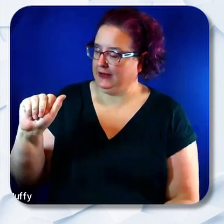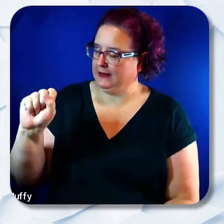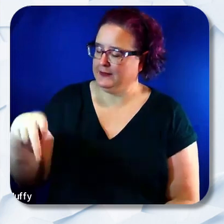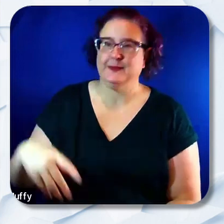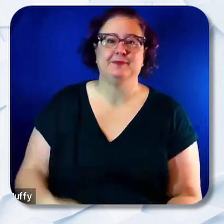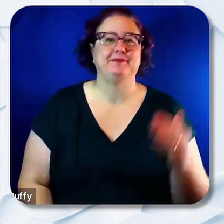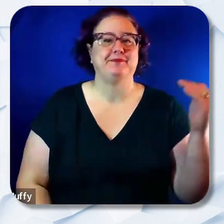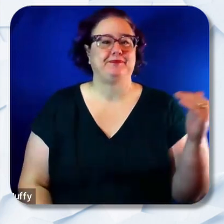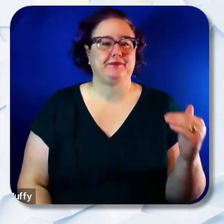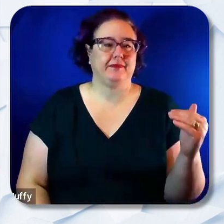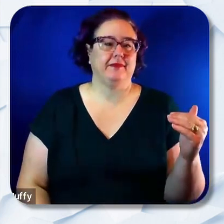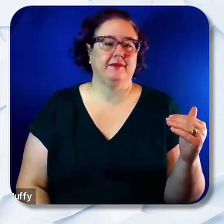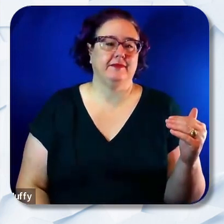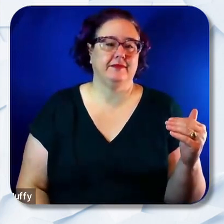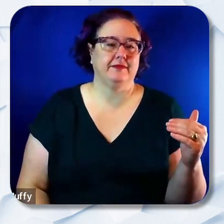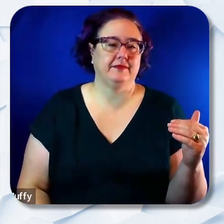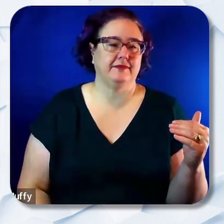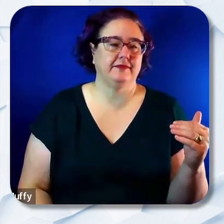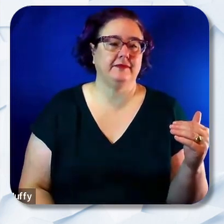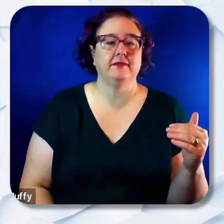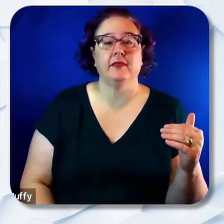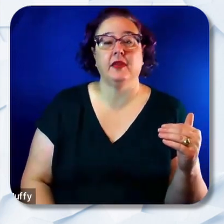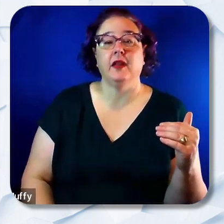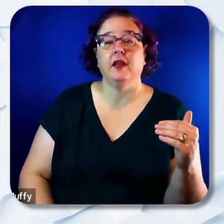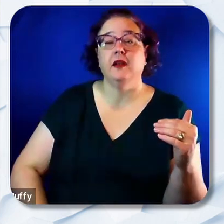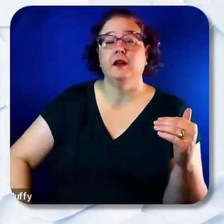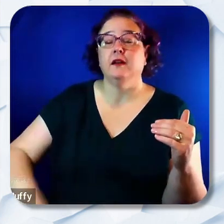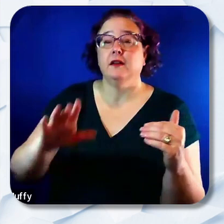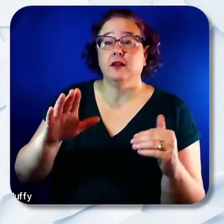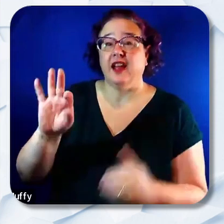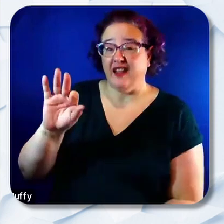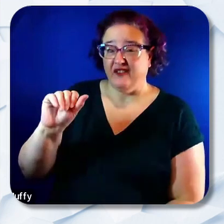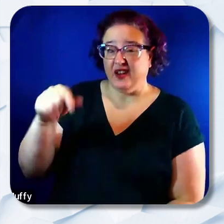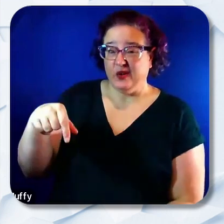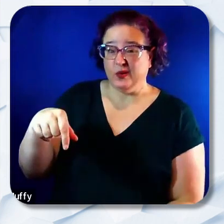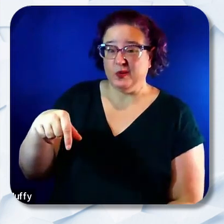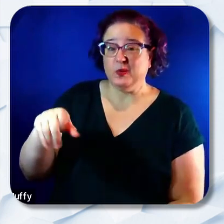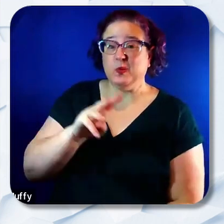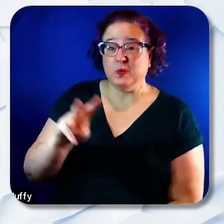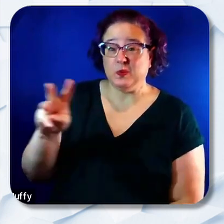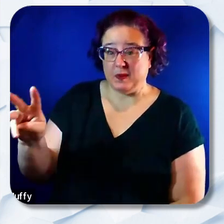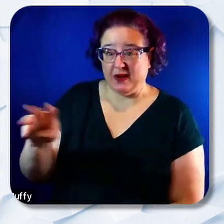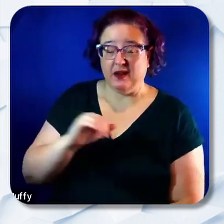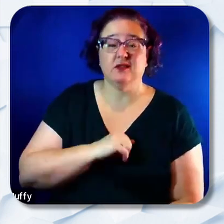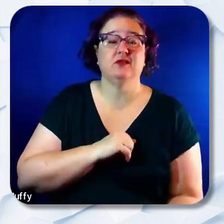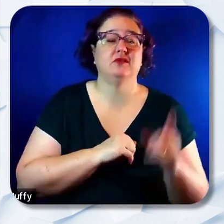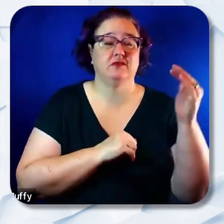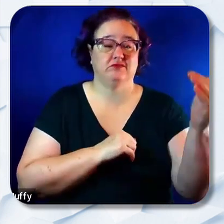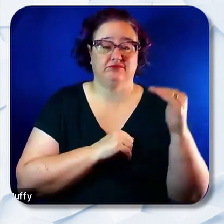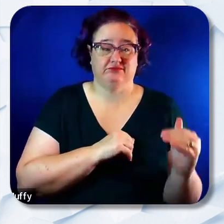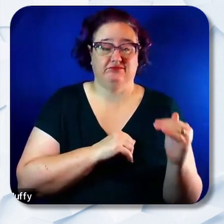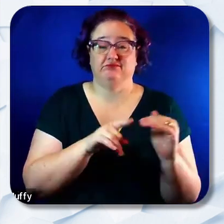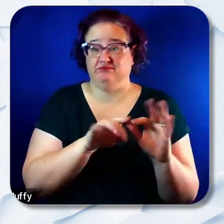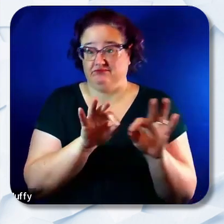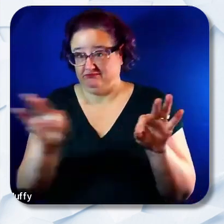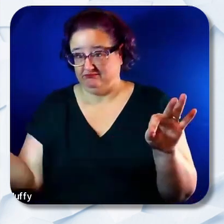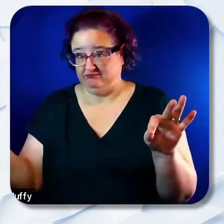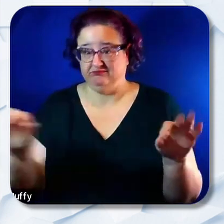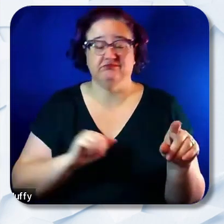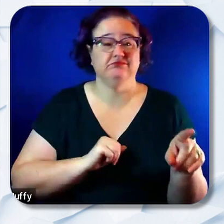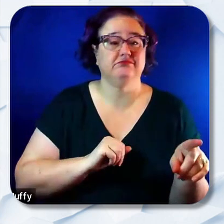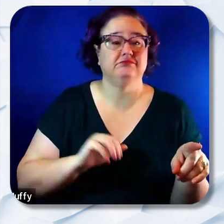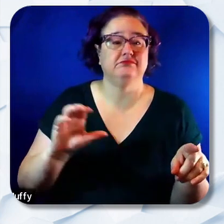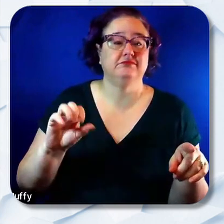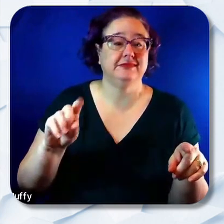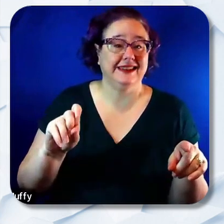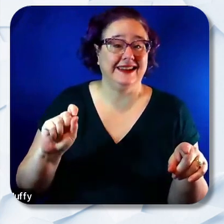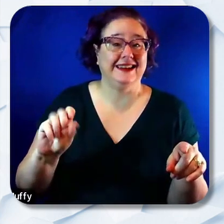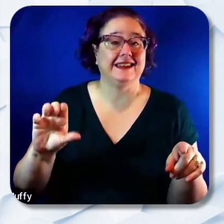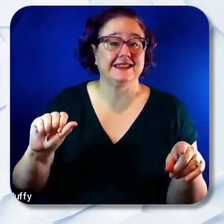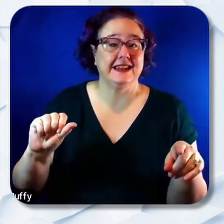You can visit the EEF 2021 Frequently Asked Questions web page at https://www.cde.ca.gov/pd/ee/eef2021faq.asp.